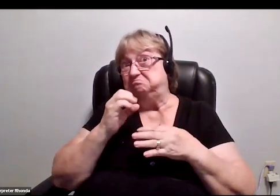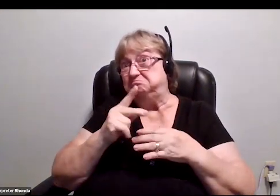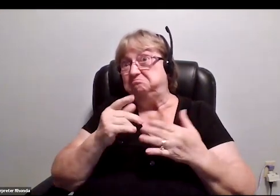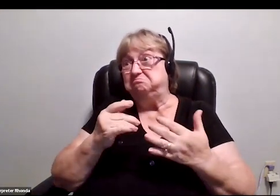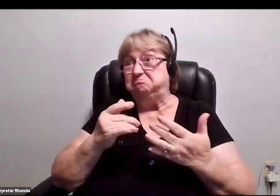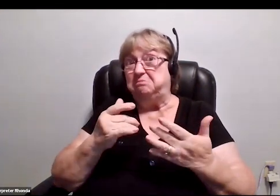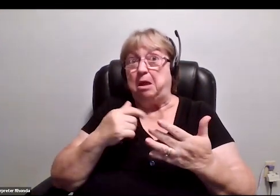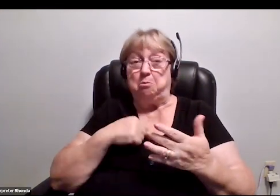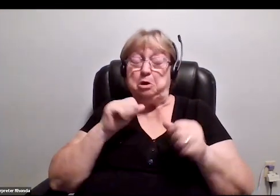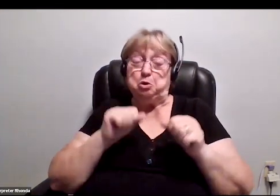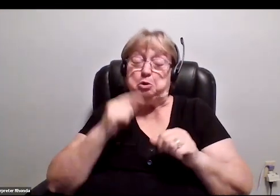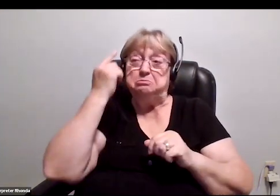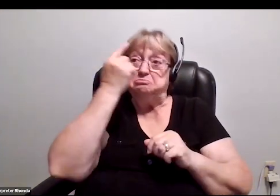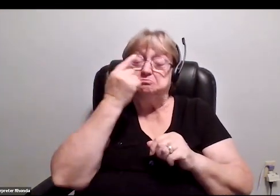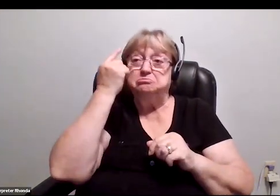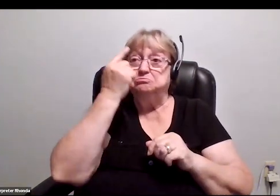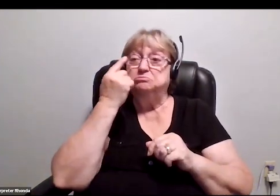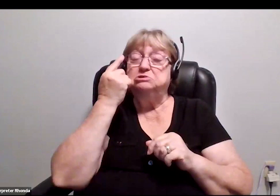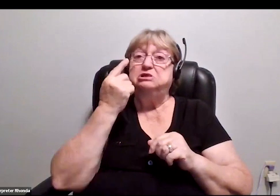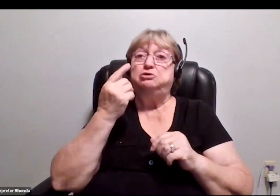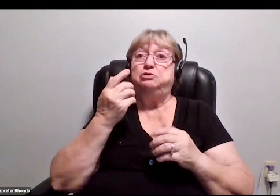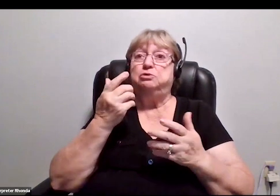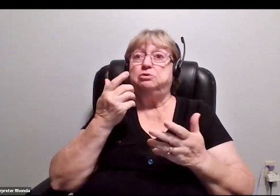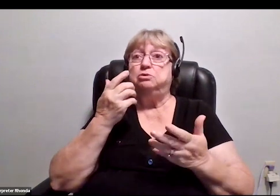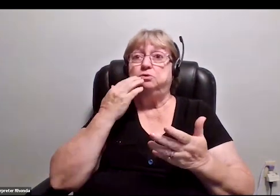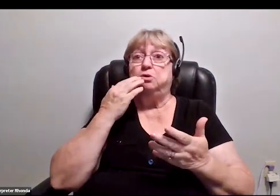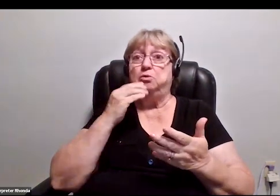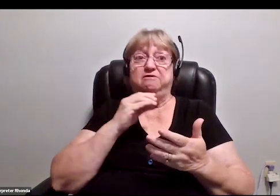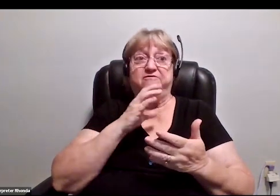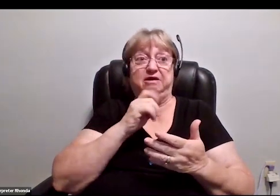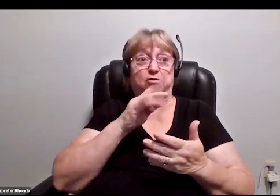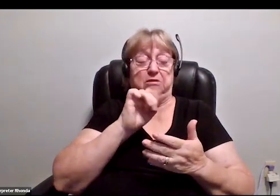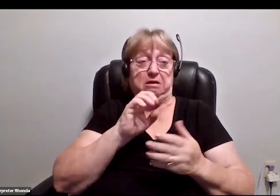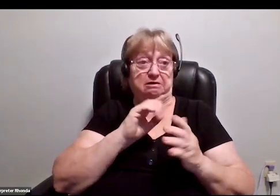We could consider if Caroline's okay having her